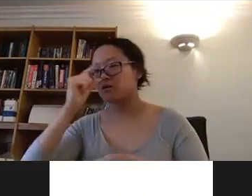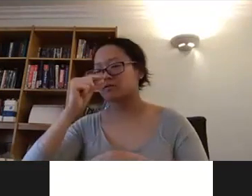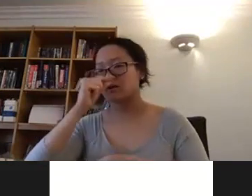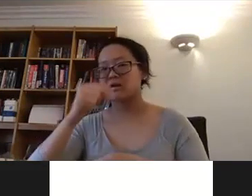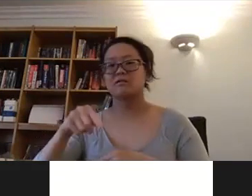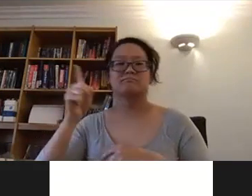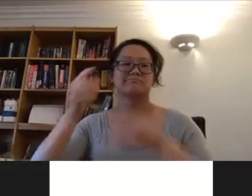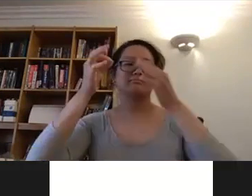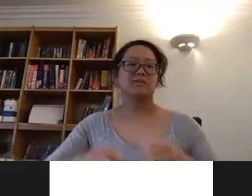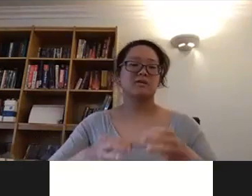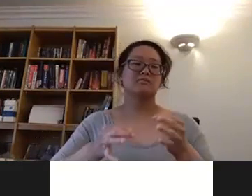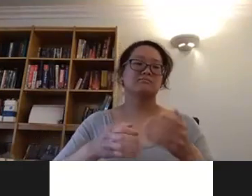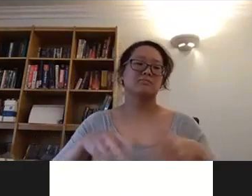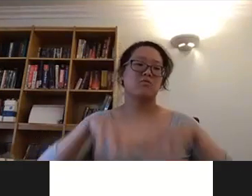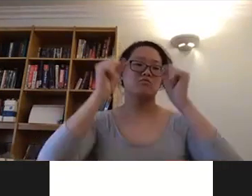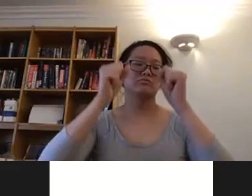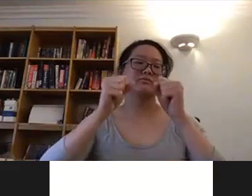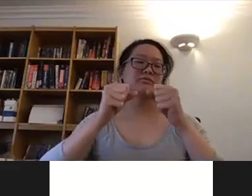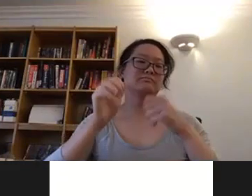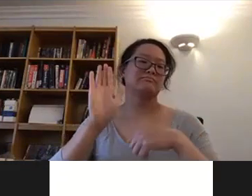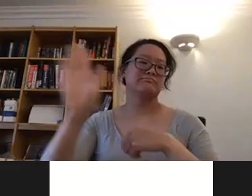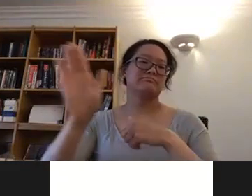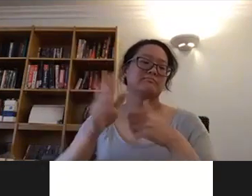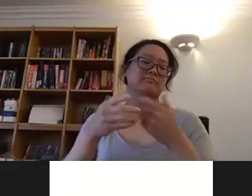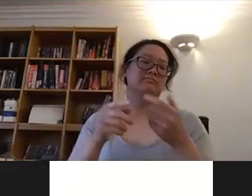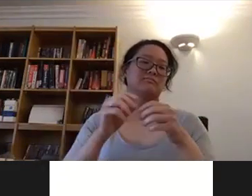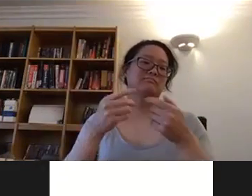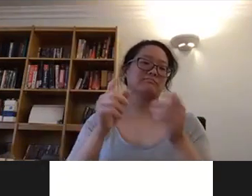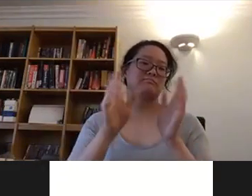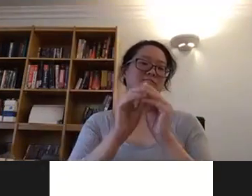this is their name sign-- decided to take over and